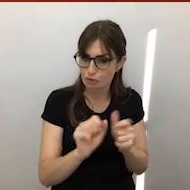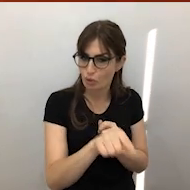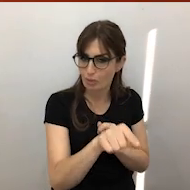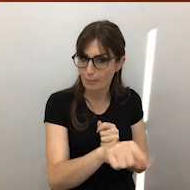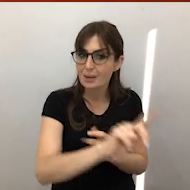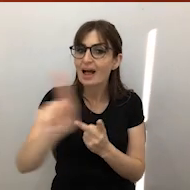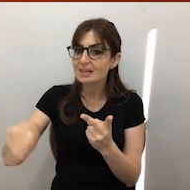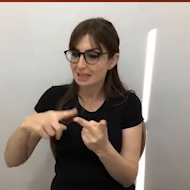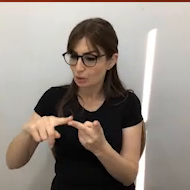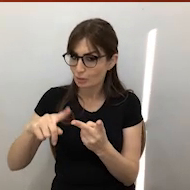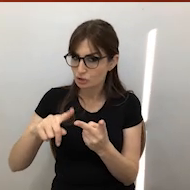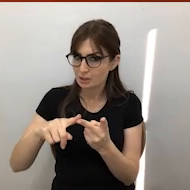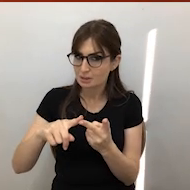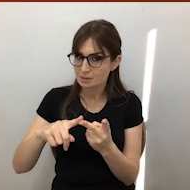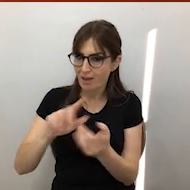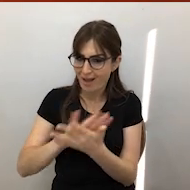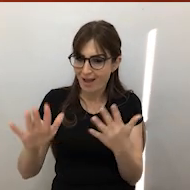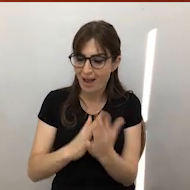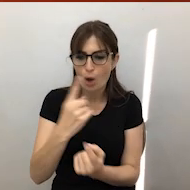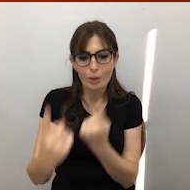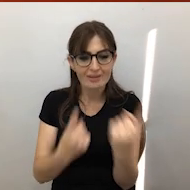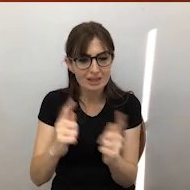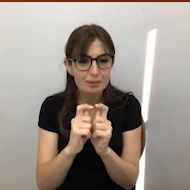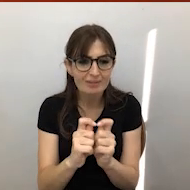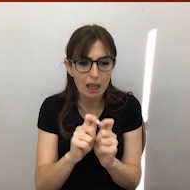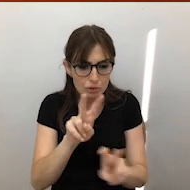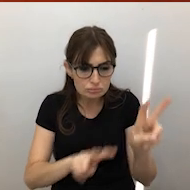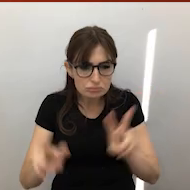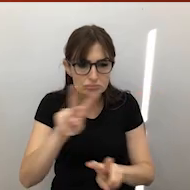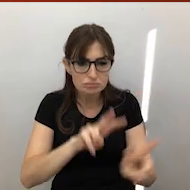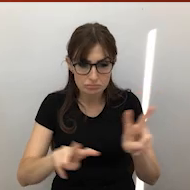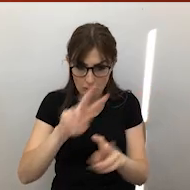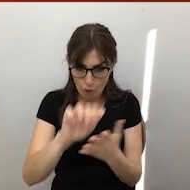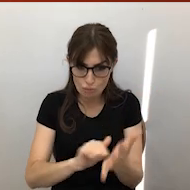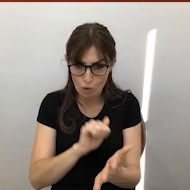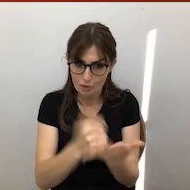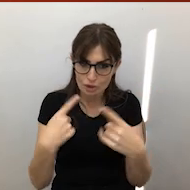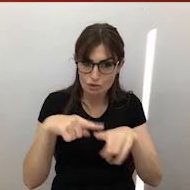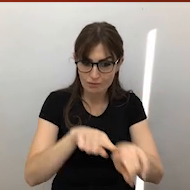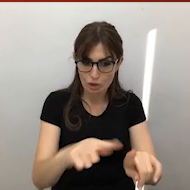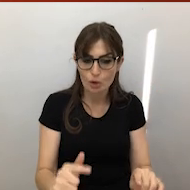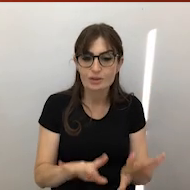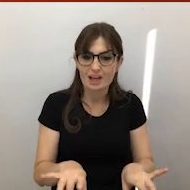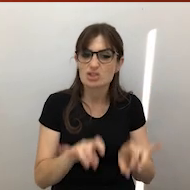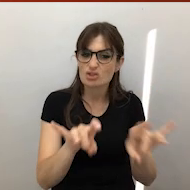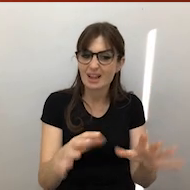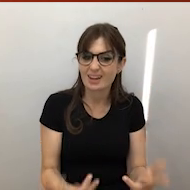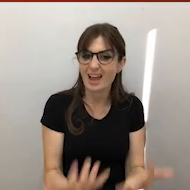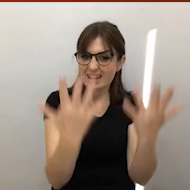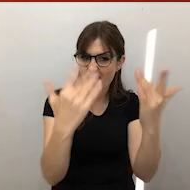The second question is, how have each of the assets been valued and have they been valued in accordance with the requirements of the Australian